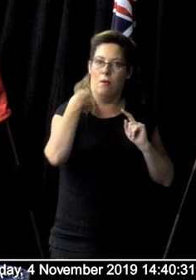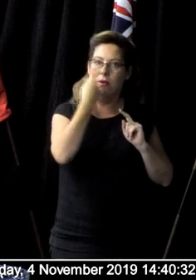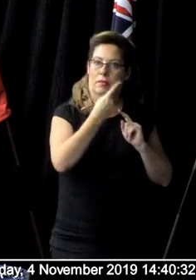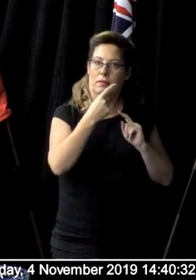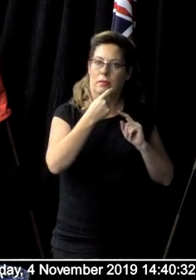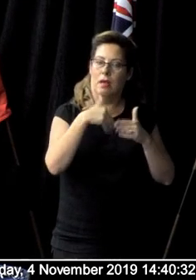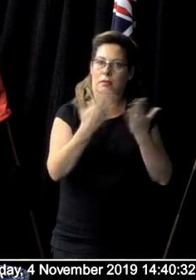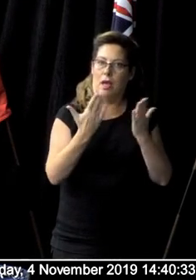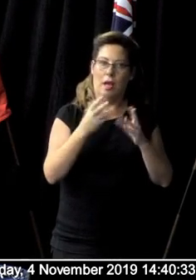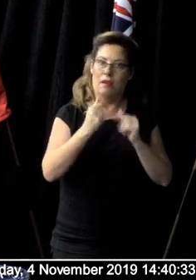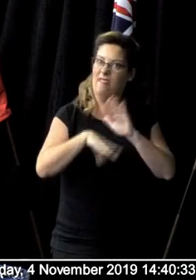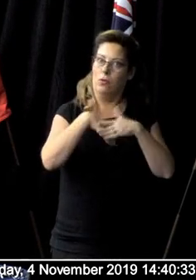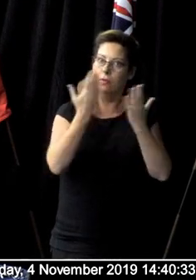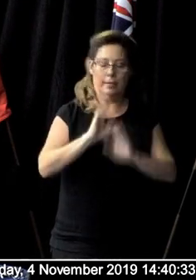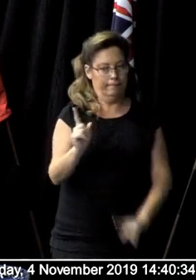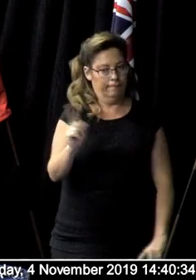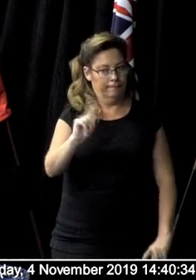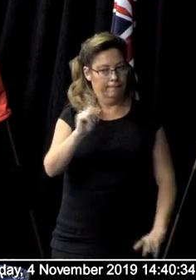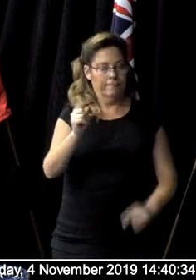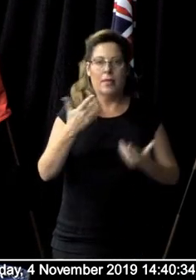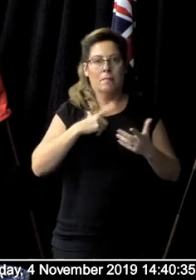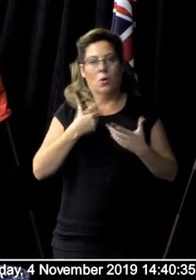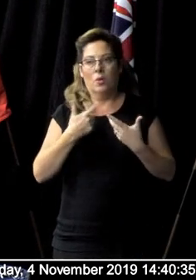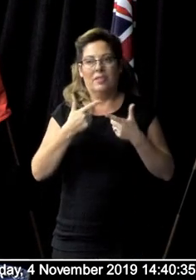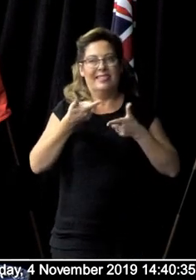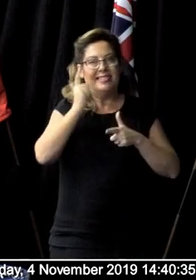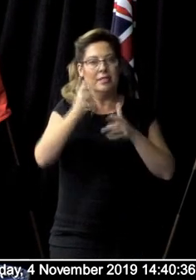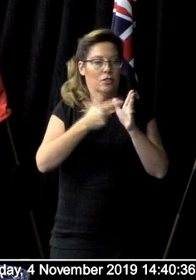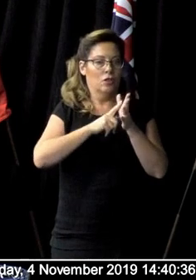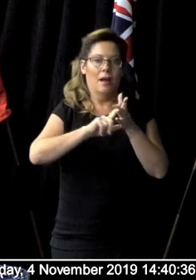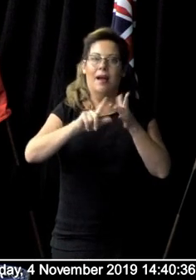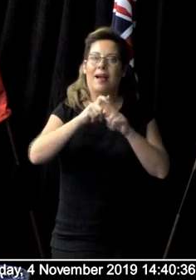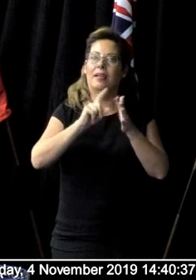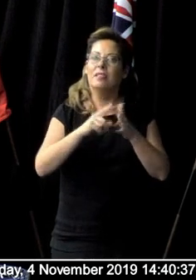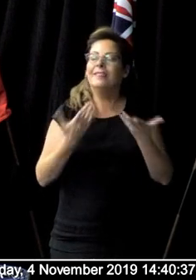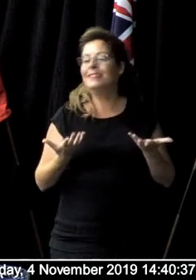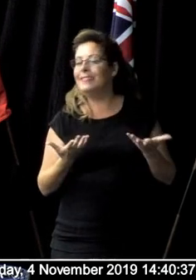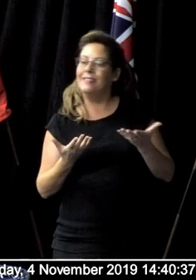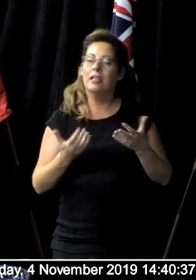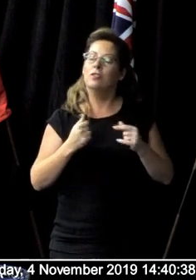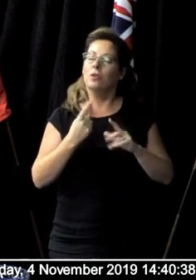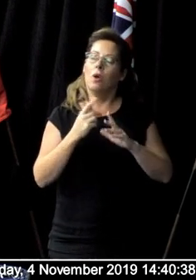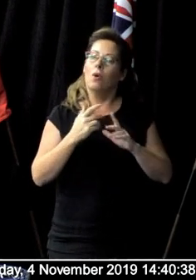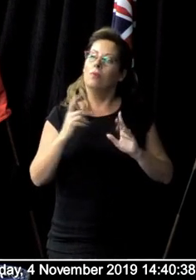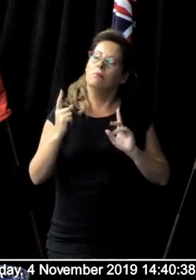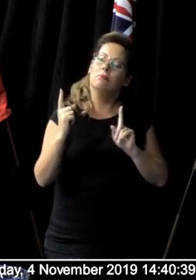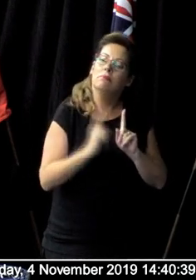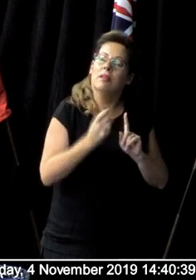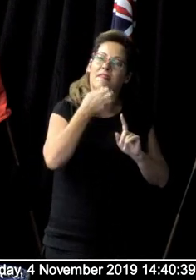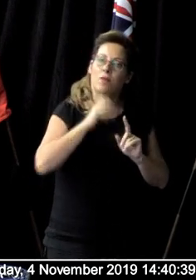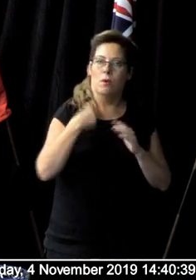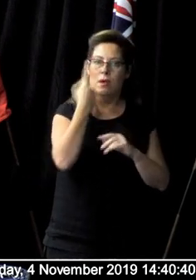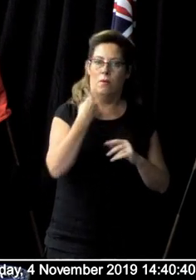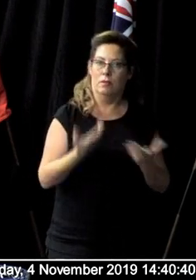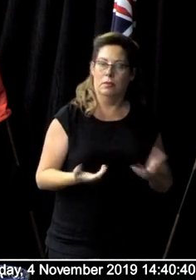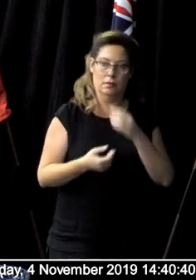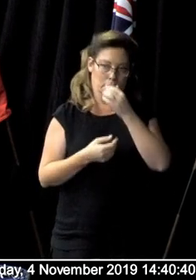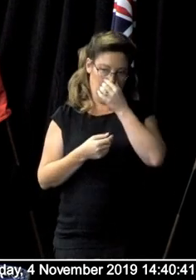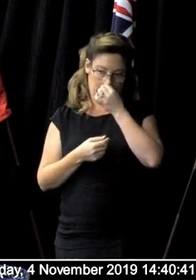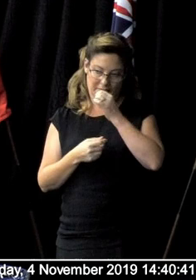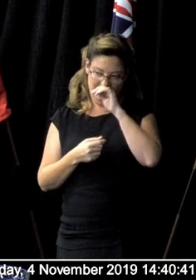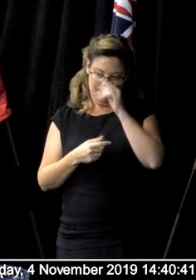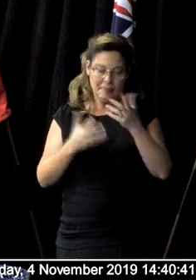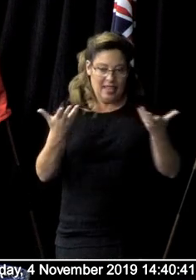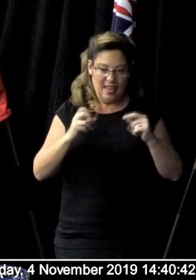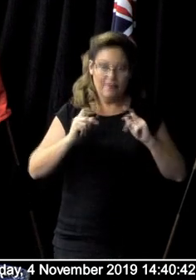to that class,” or that, you know, maybe the – even the physical modifications to